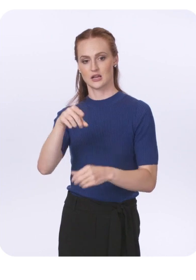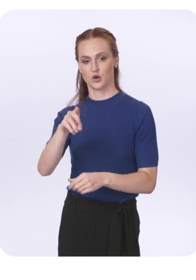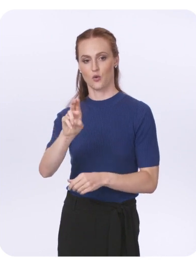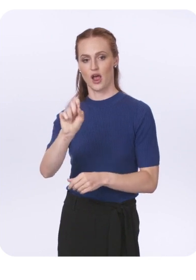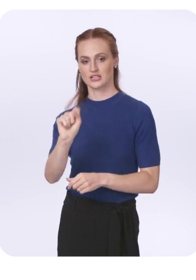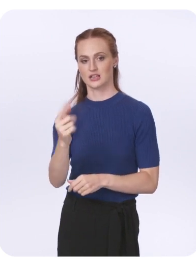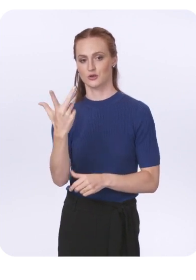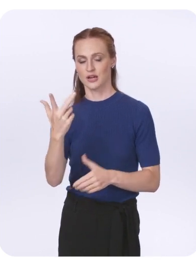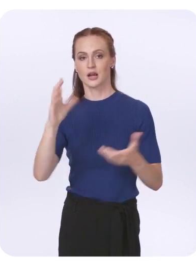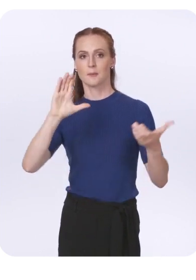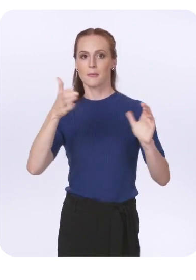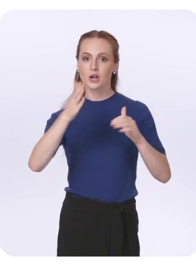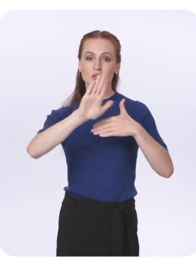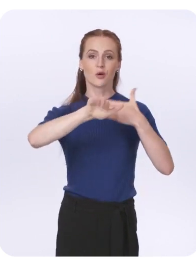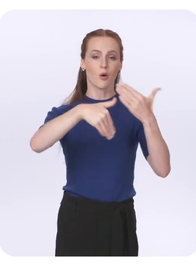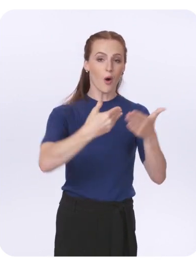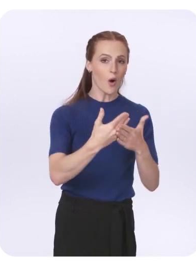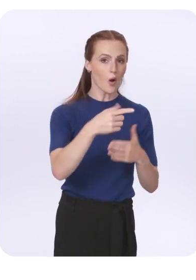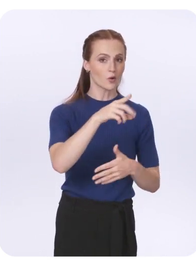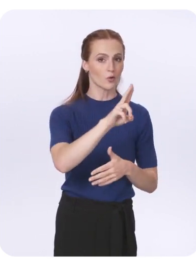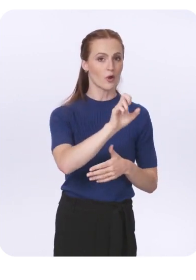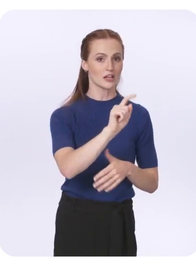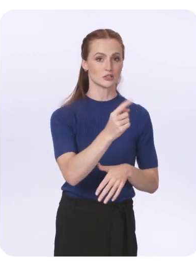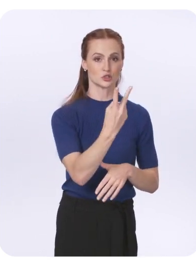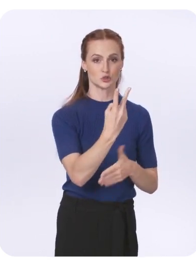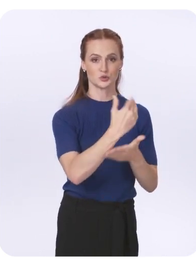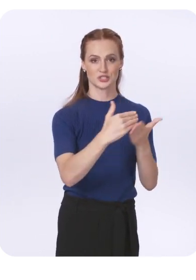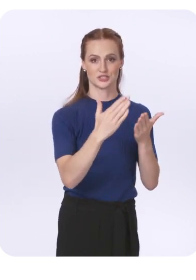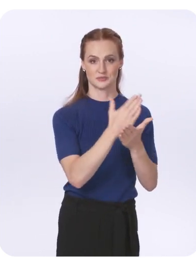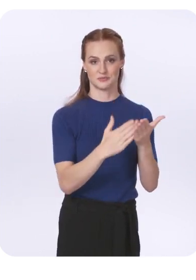compared to the entire Quest 2 GPU budget.